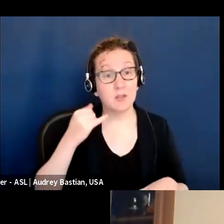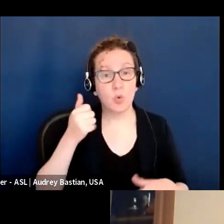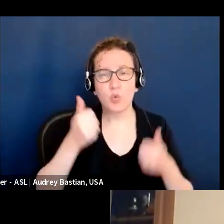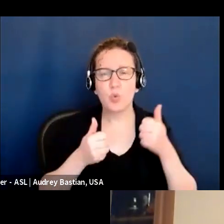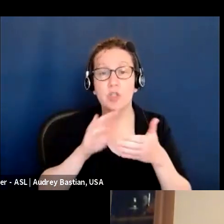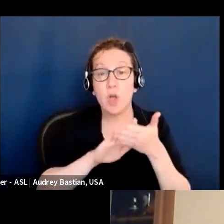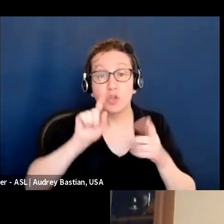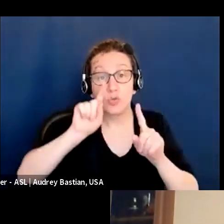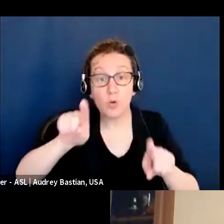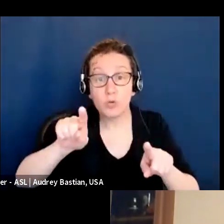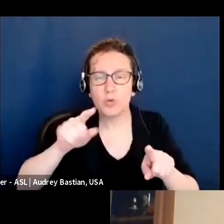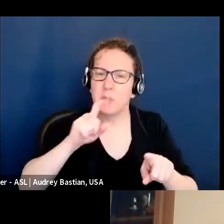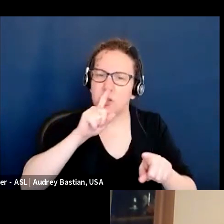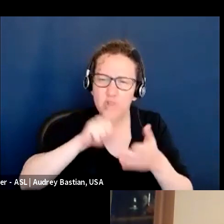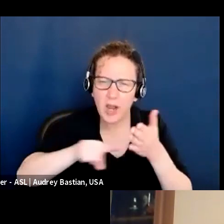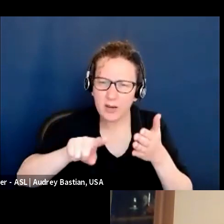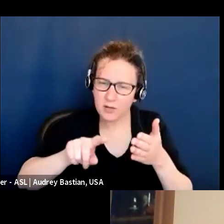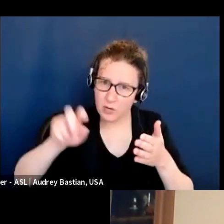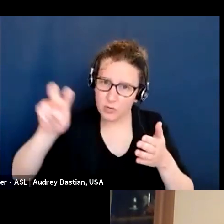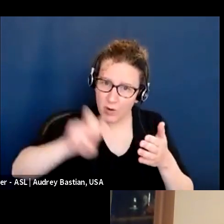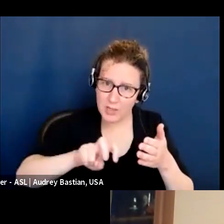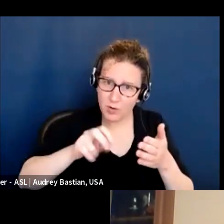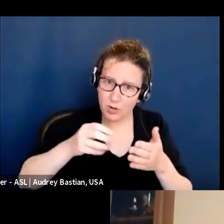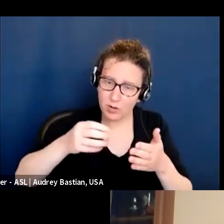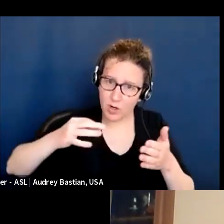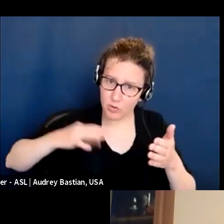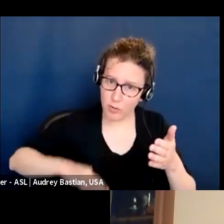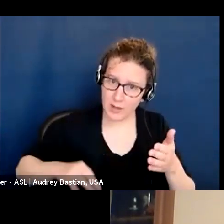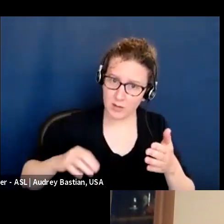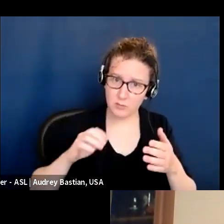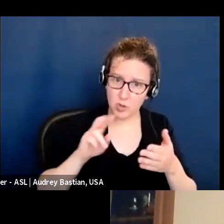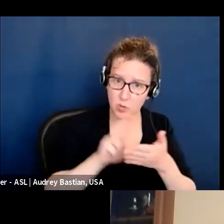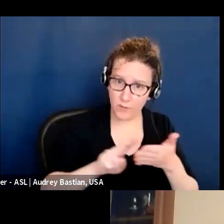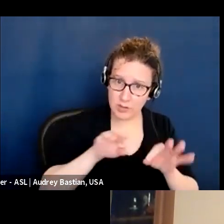you can transfer back for credit. And secondly looking for programs like under bureau of